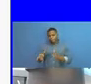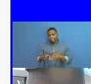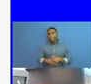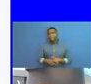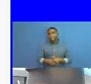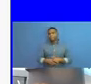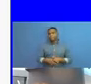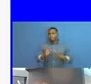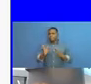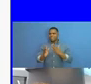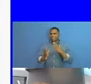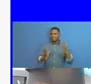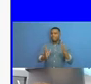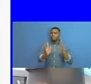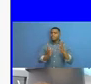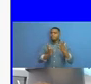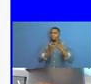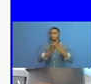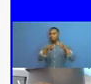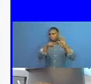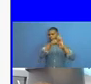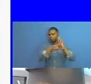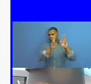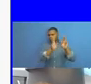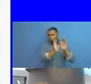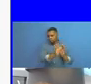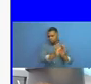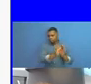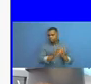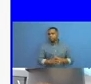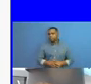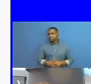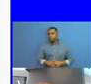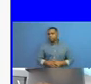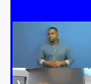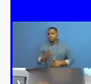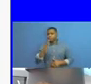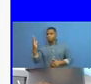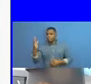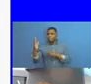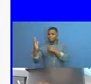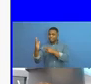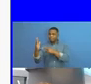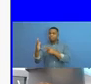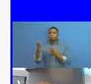to explore these topics further. And if you put them on the table, on the color that you have chosen, you will get an image like this